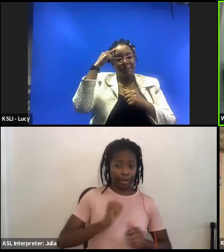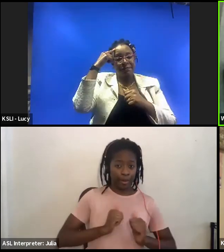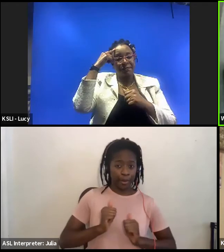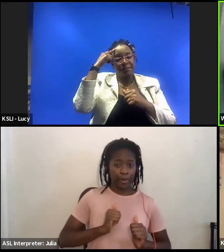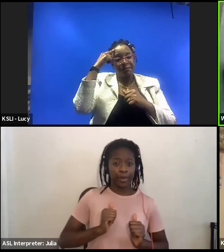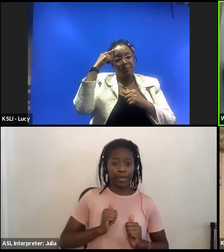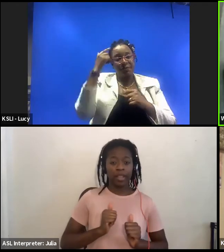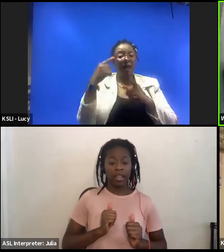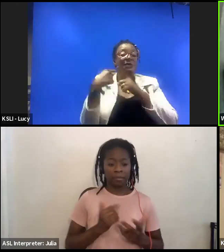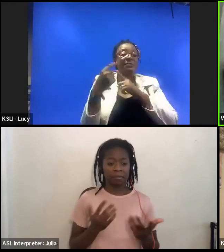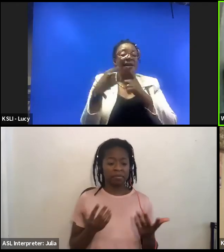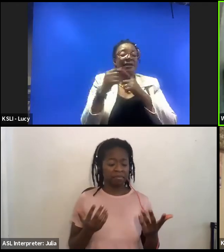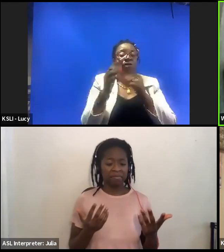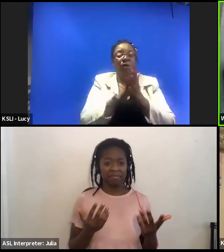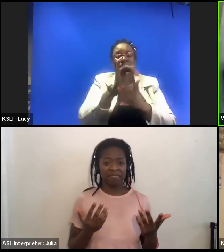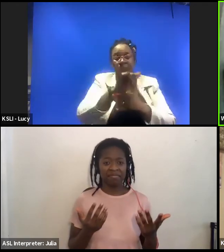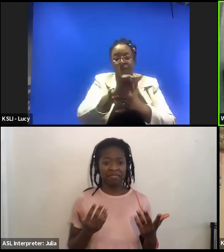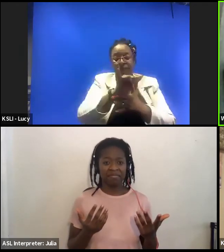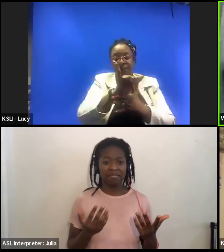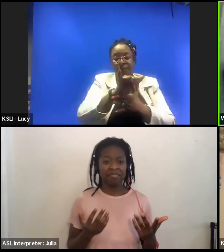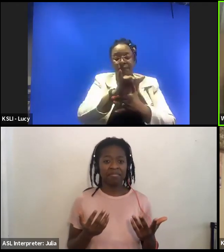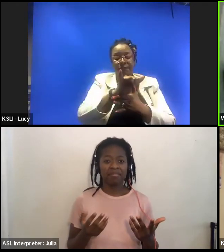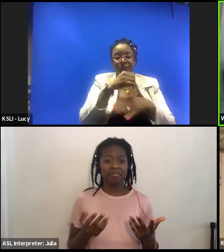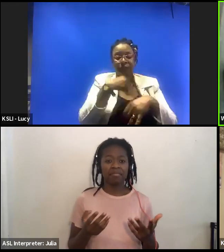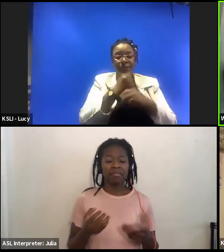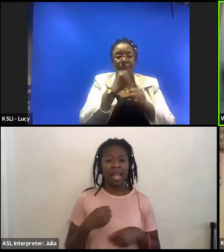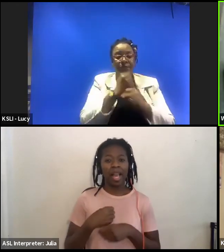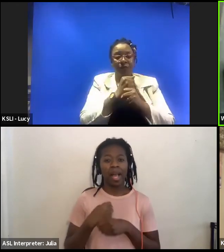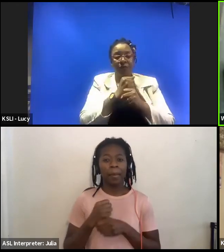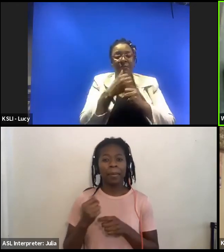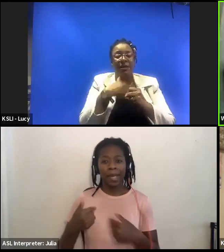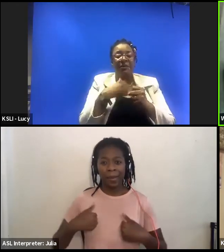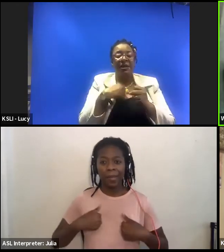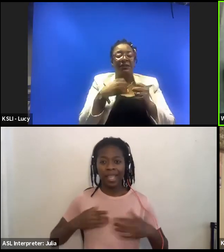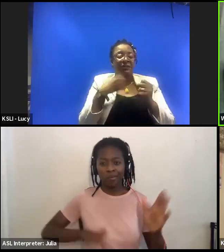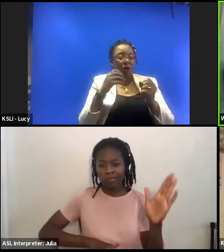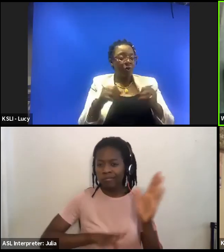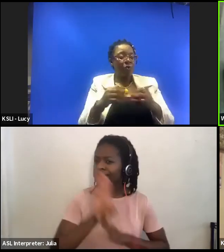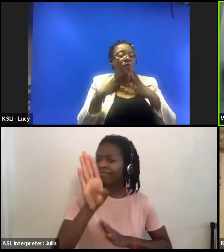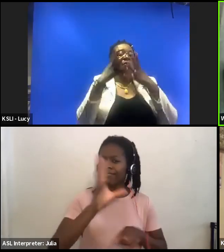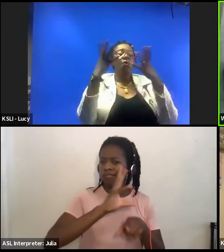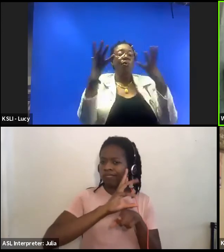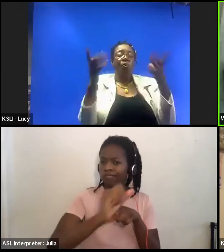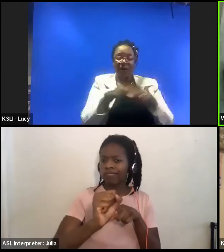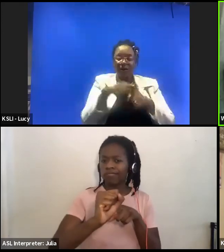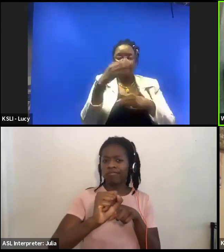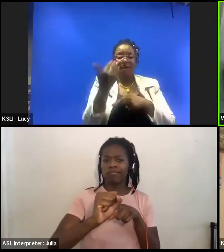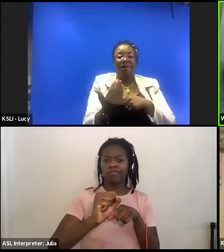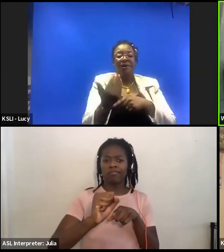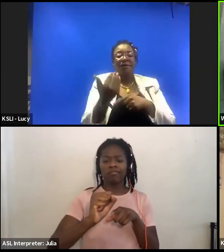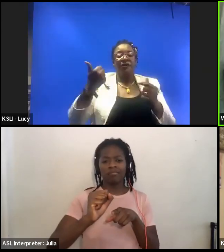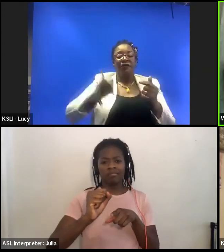just made me blossom more as a director. As a young female director,